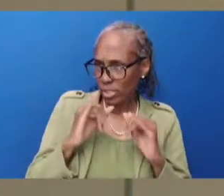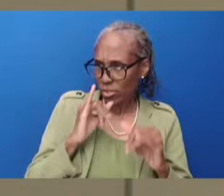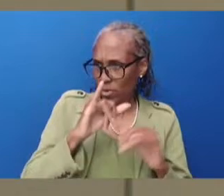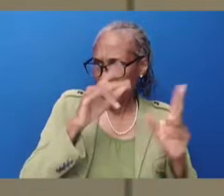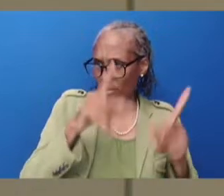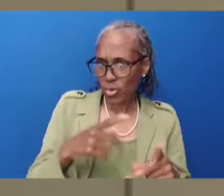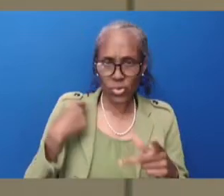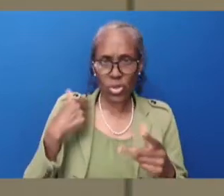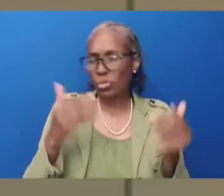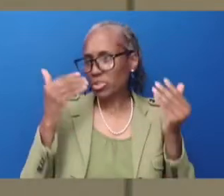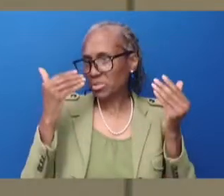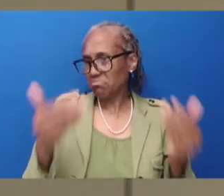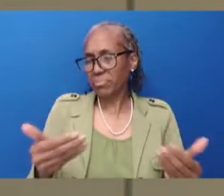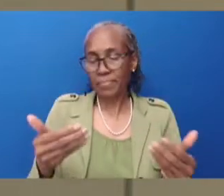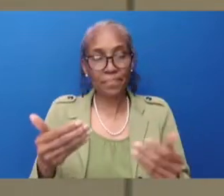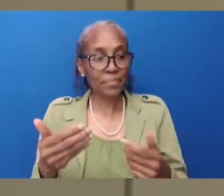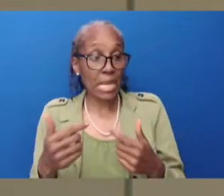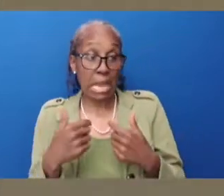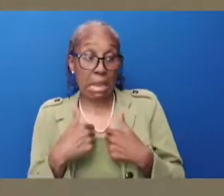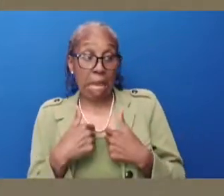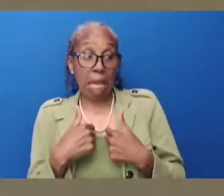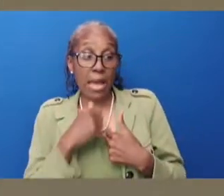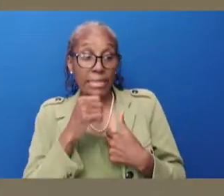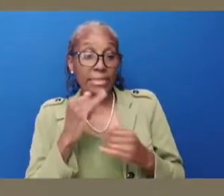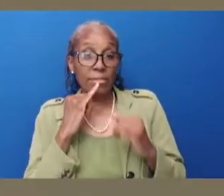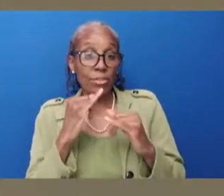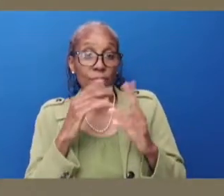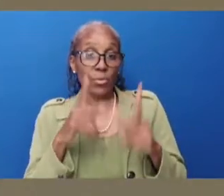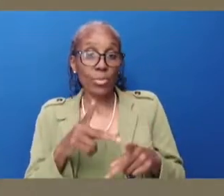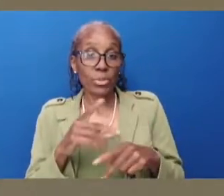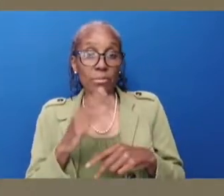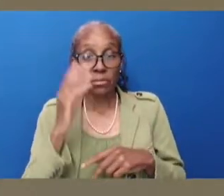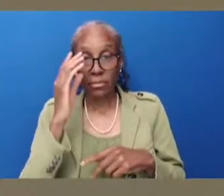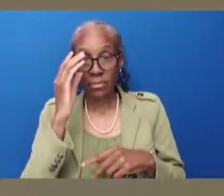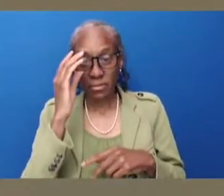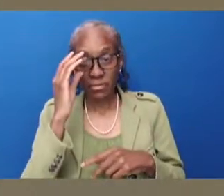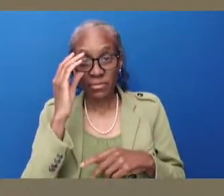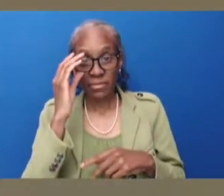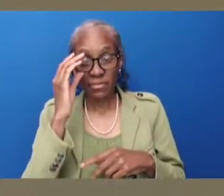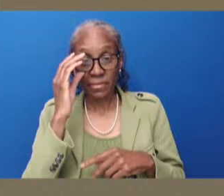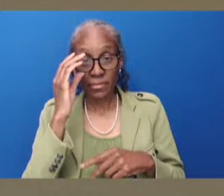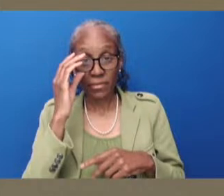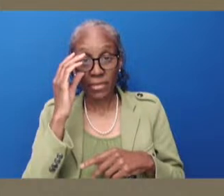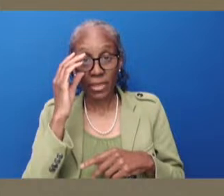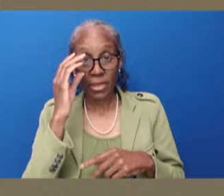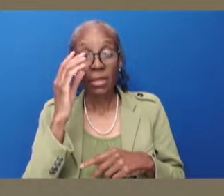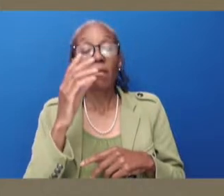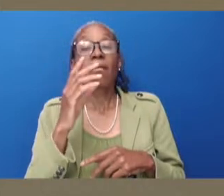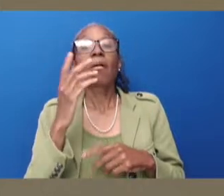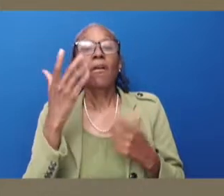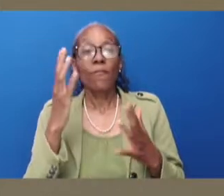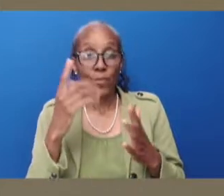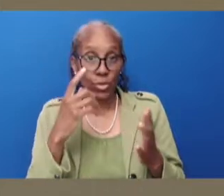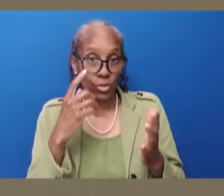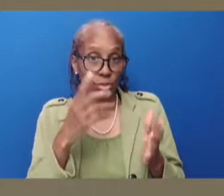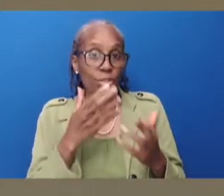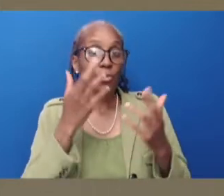THERE IS A RECOMMENDATION AND